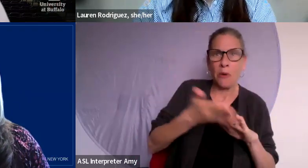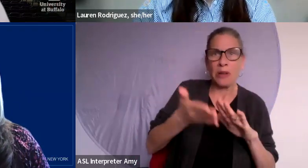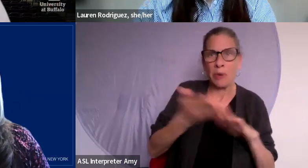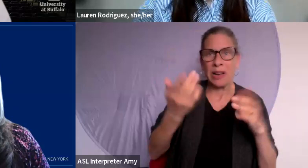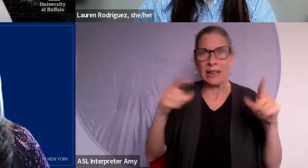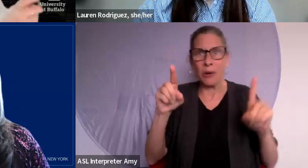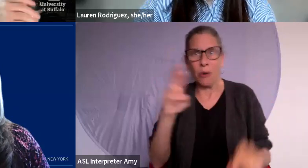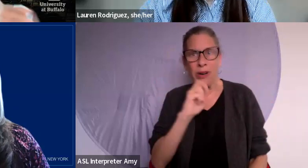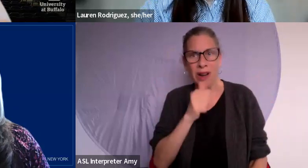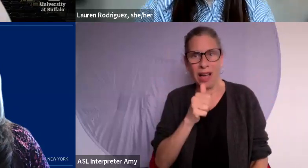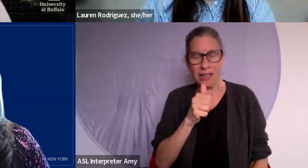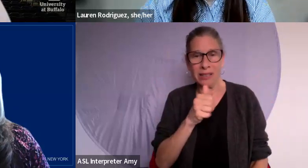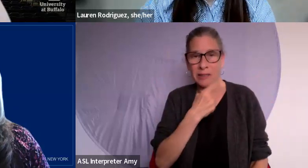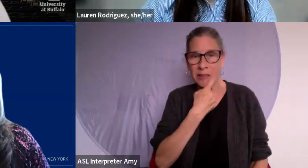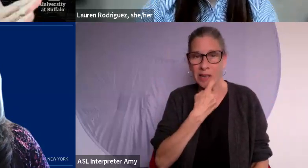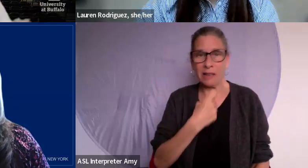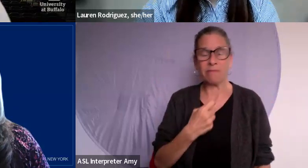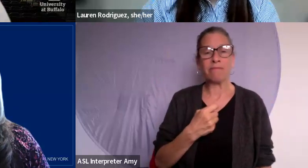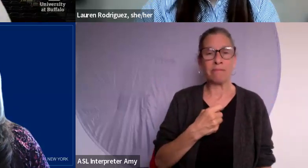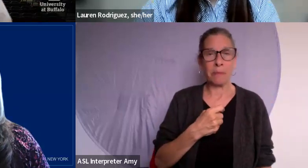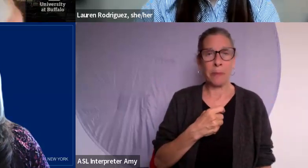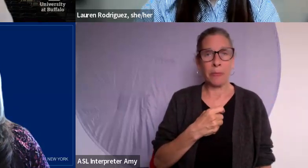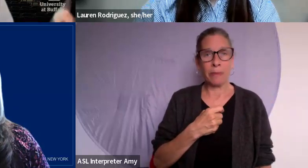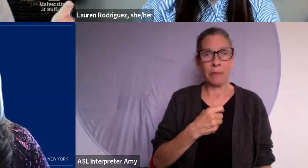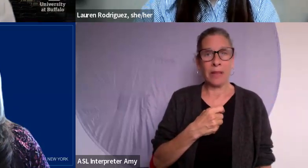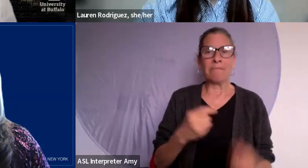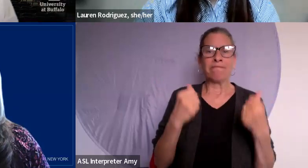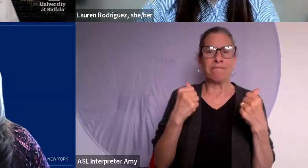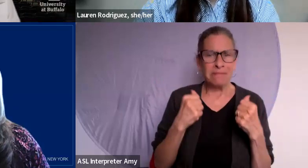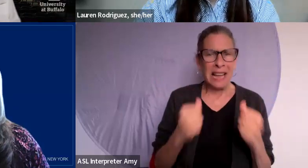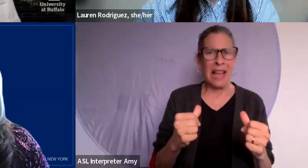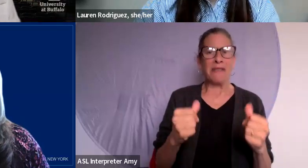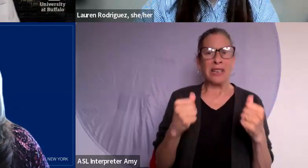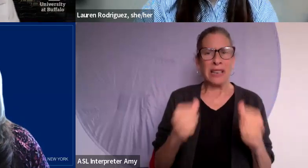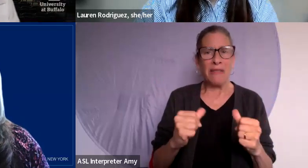But it does take a lot of effort just to set up a testing